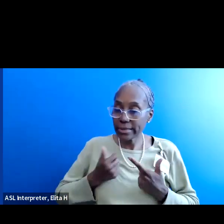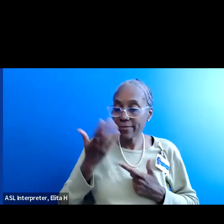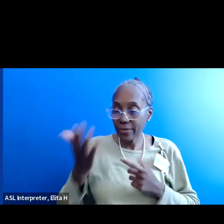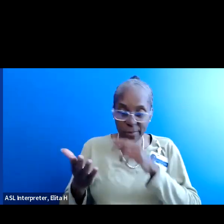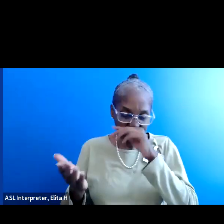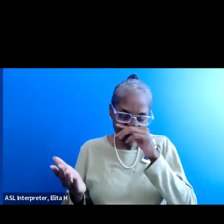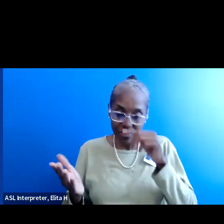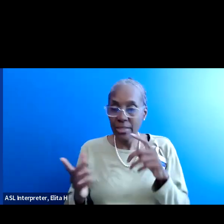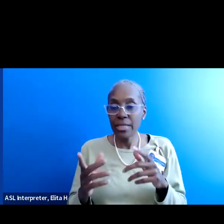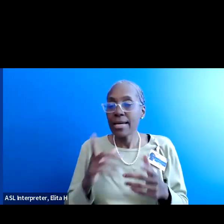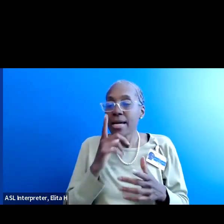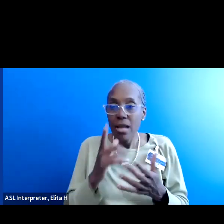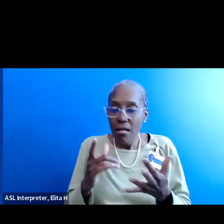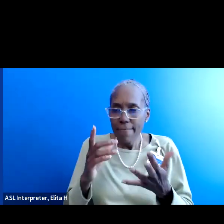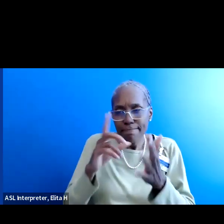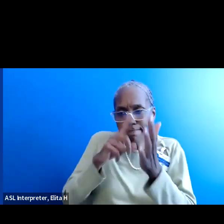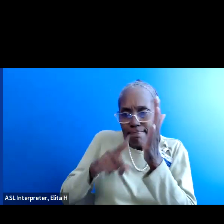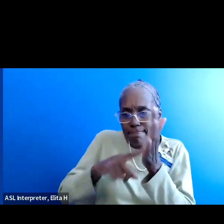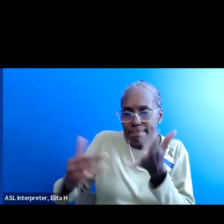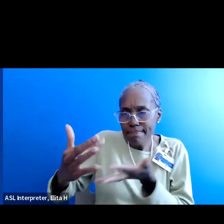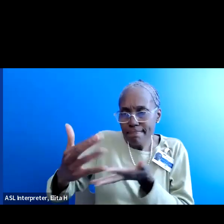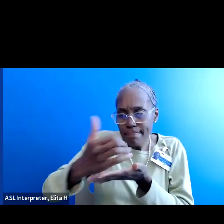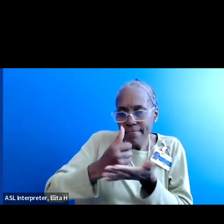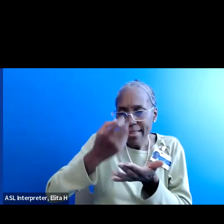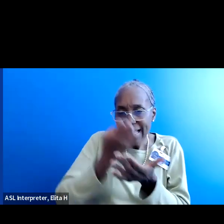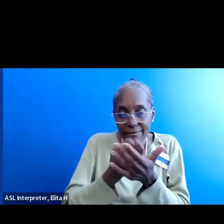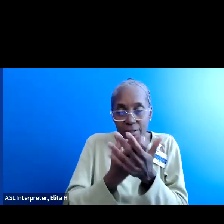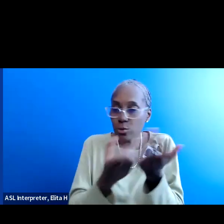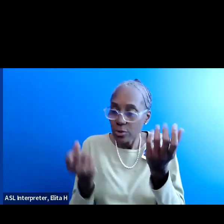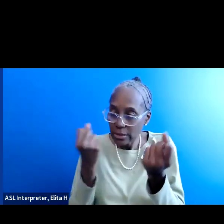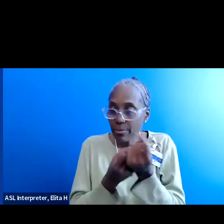not gathering information and evidence to substantiate the abuse occurred.